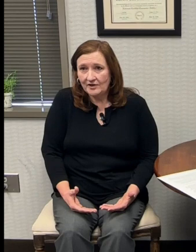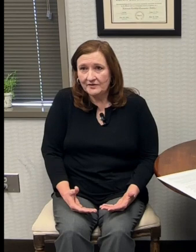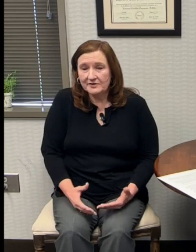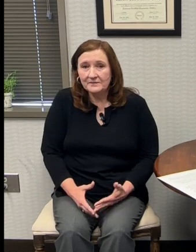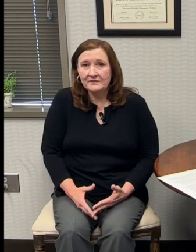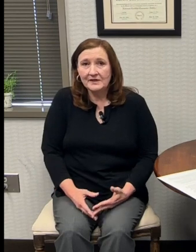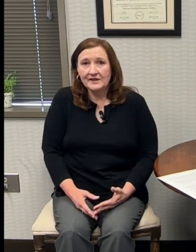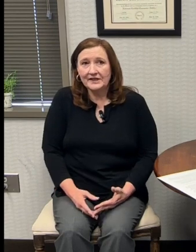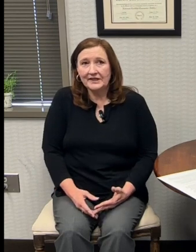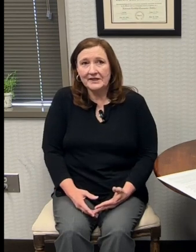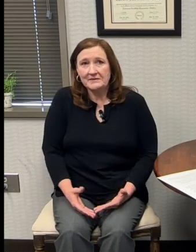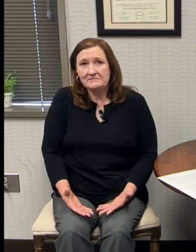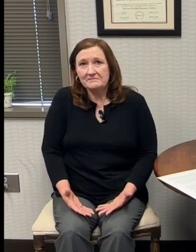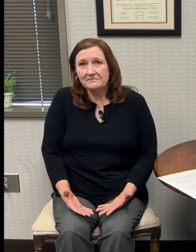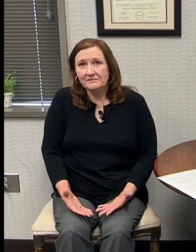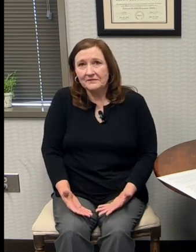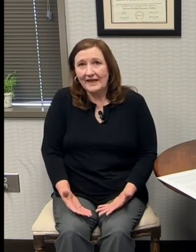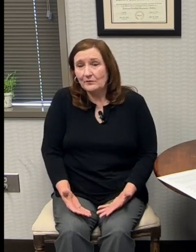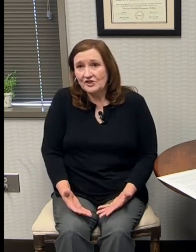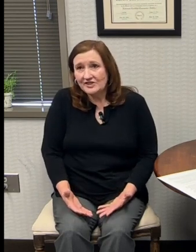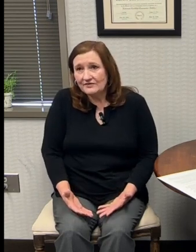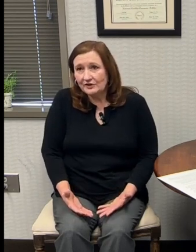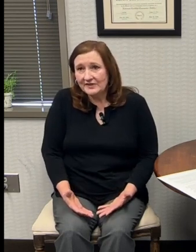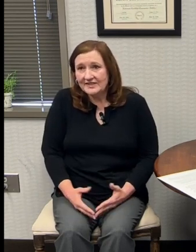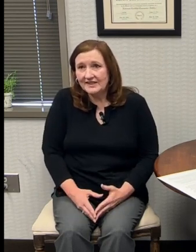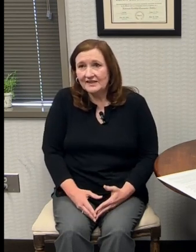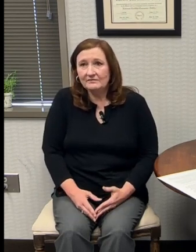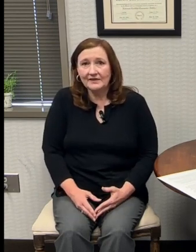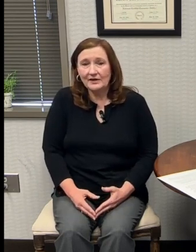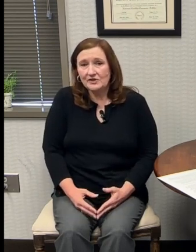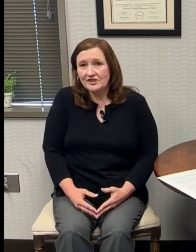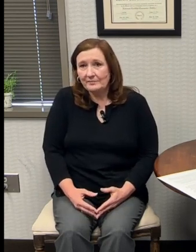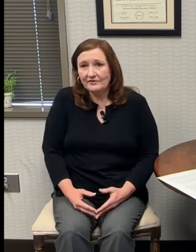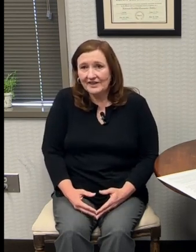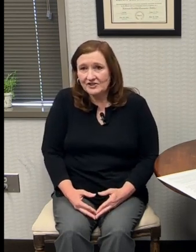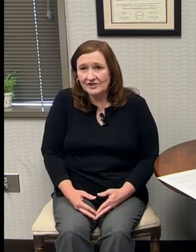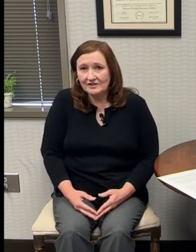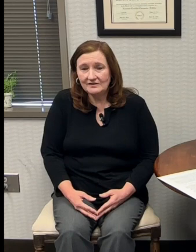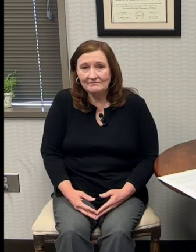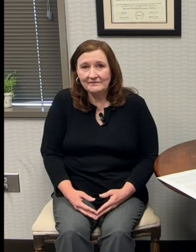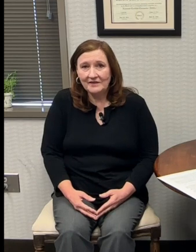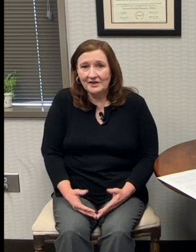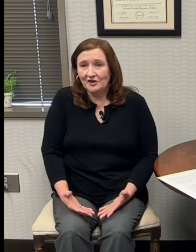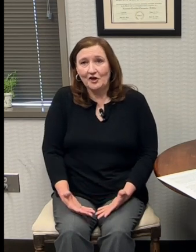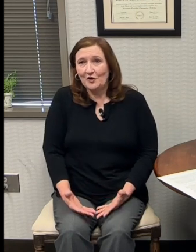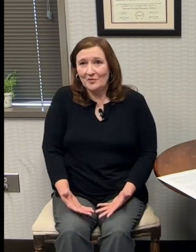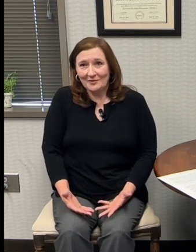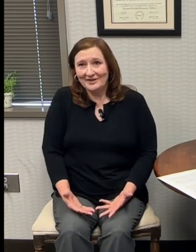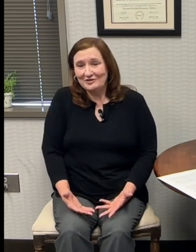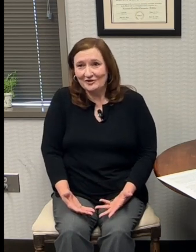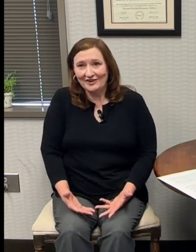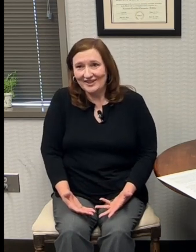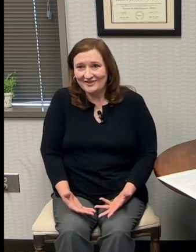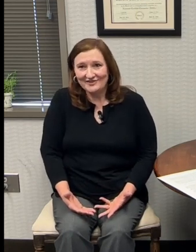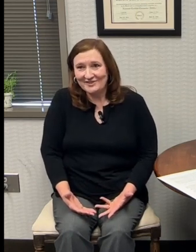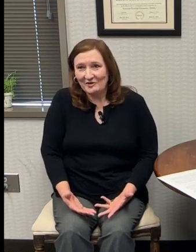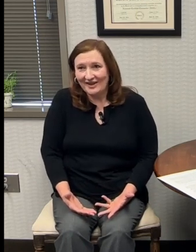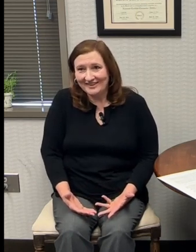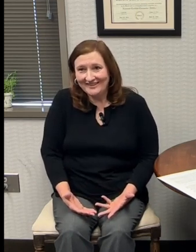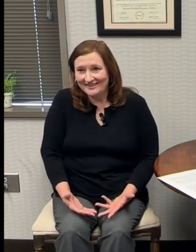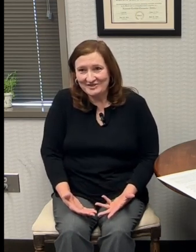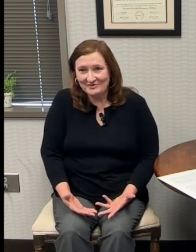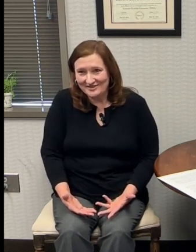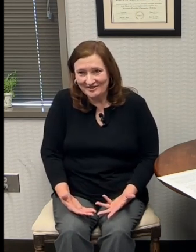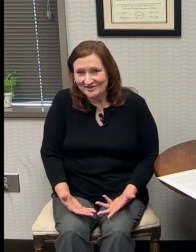health um language dysfluency language deprivation comorbid neurological sequella that's a result